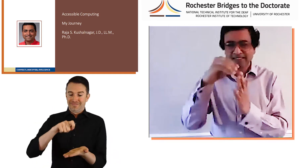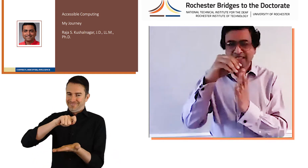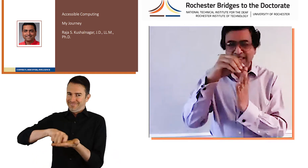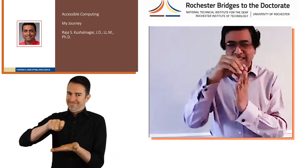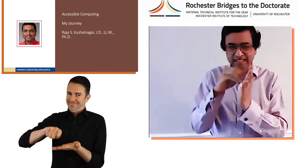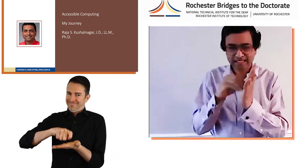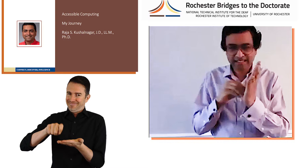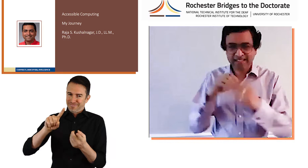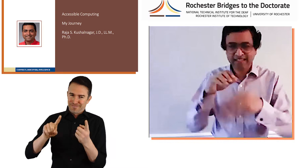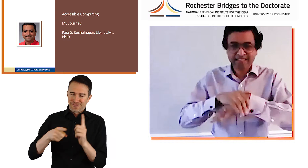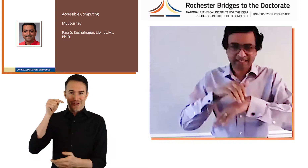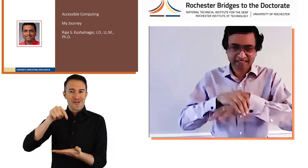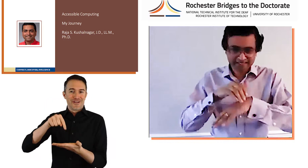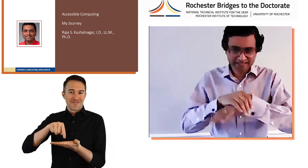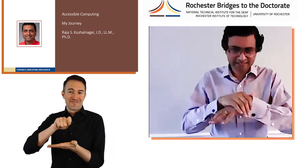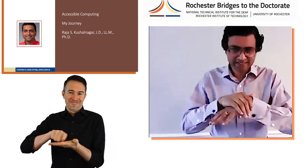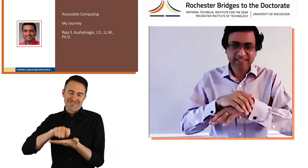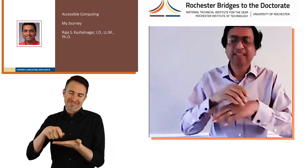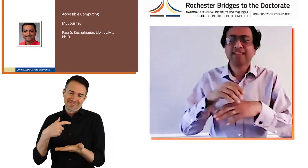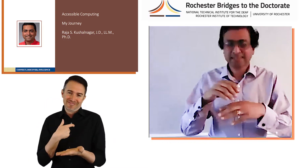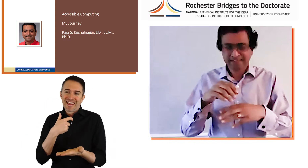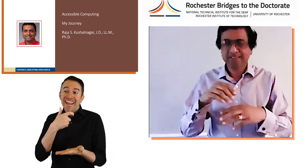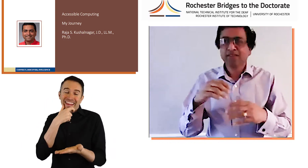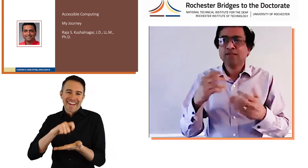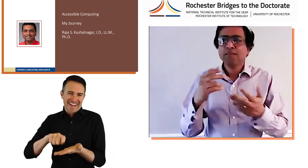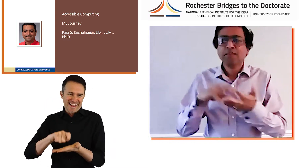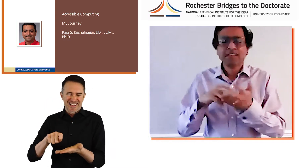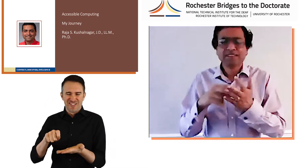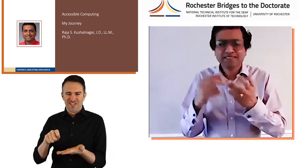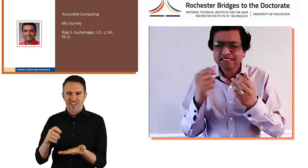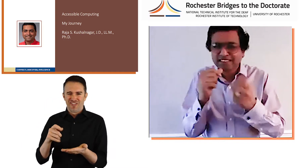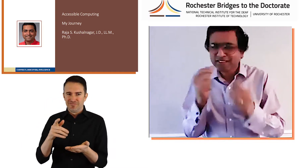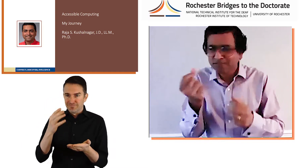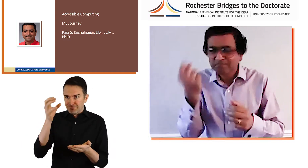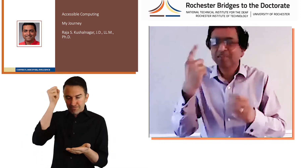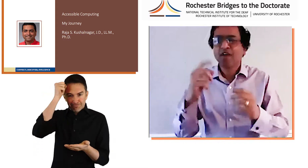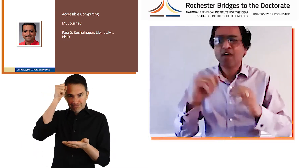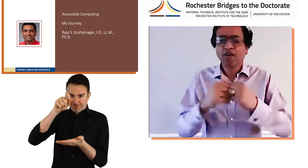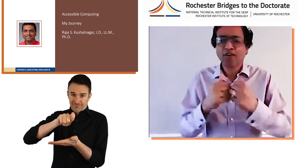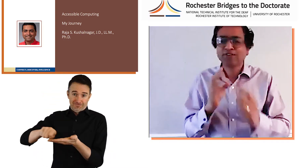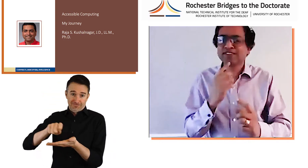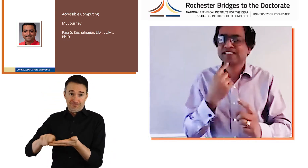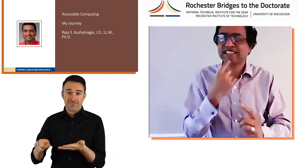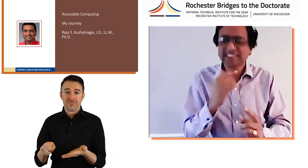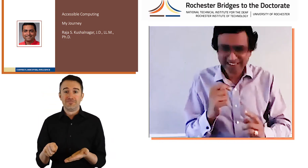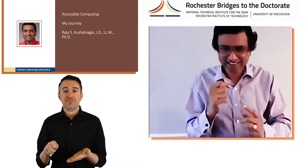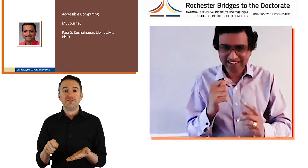because my first language is written English, so I don't know how to say it